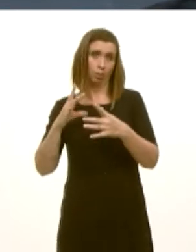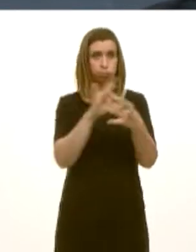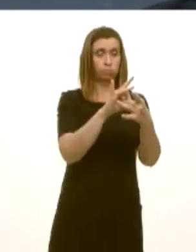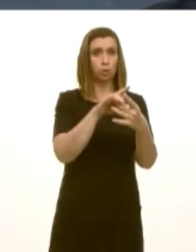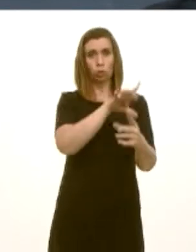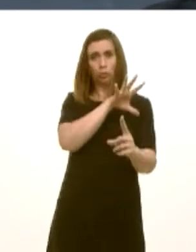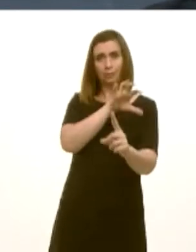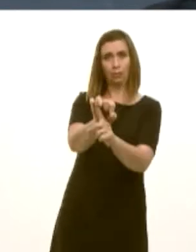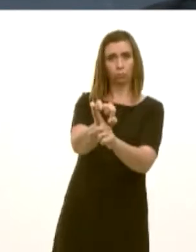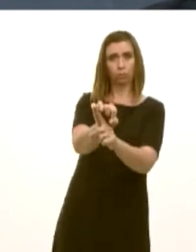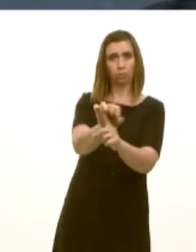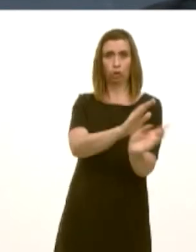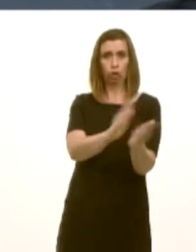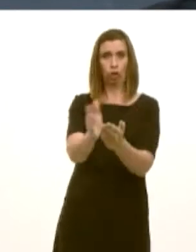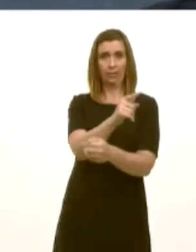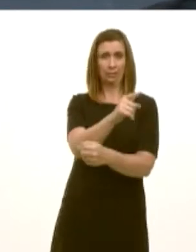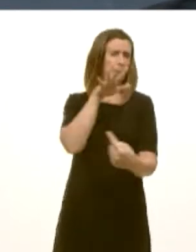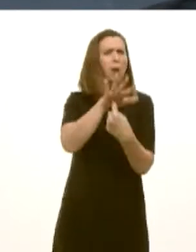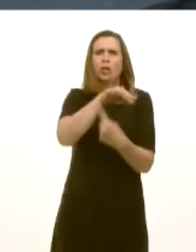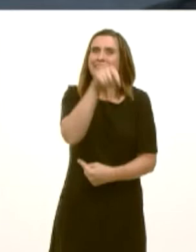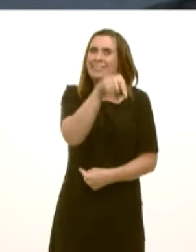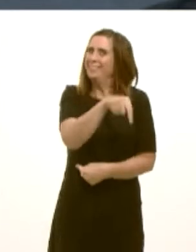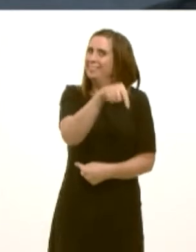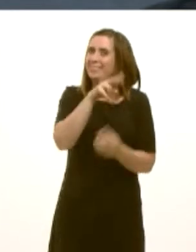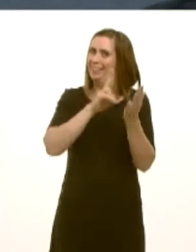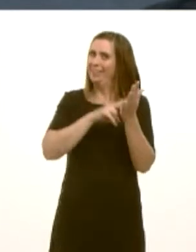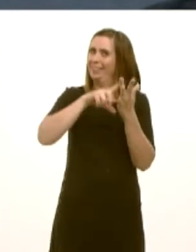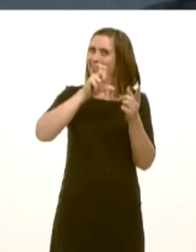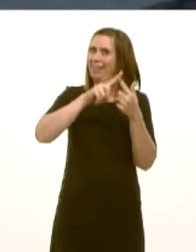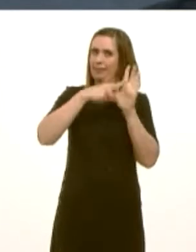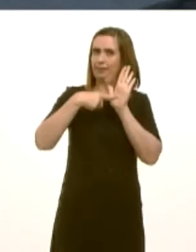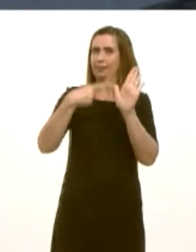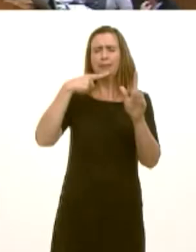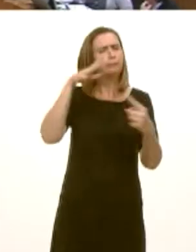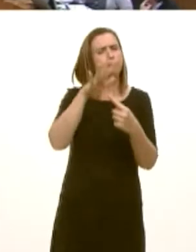them, because thatís seen as key in the NICE guidance as making the difference?